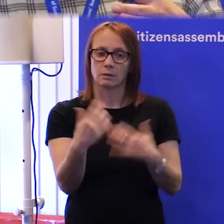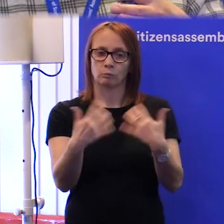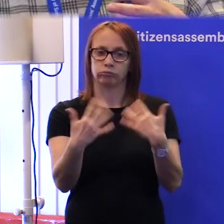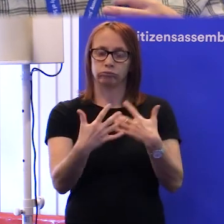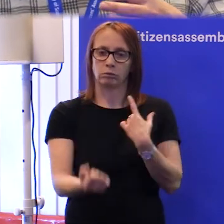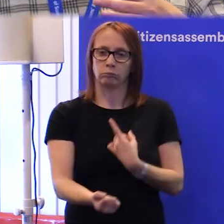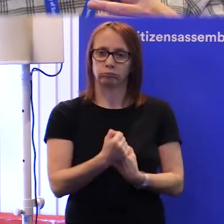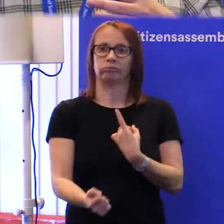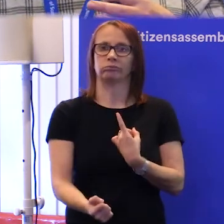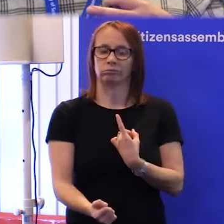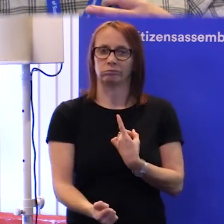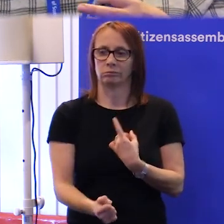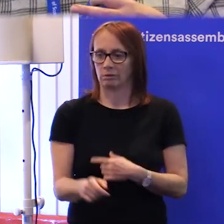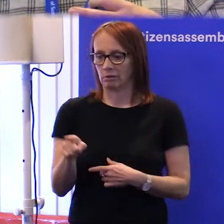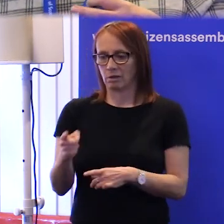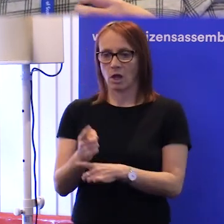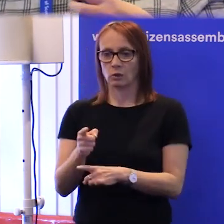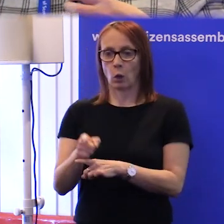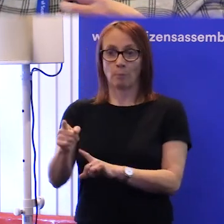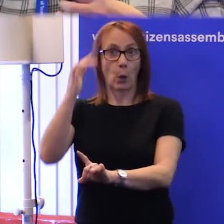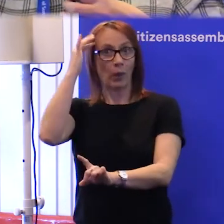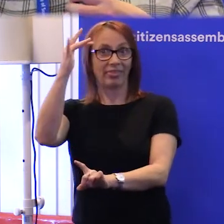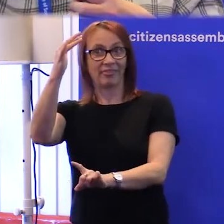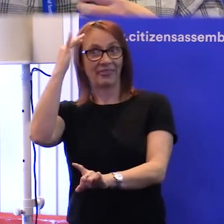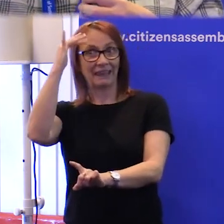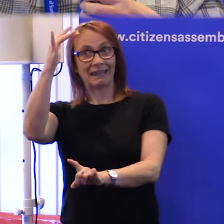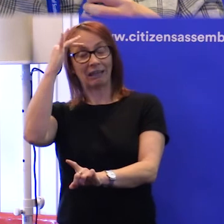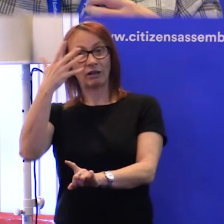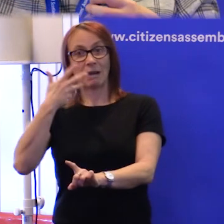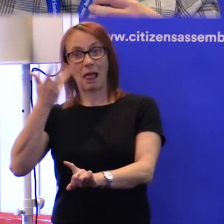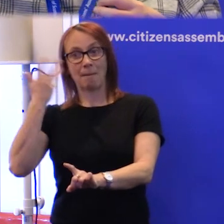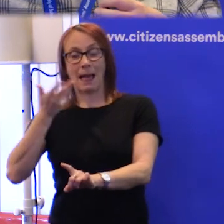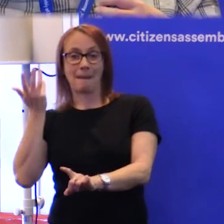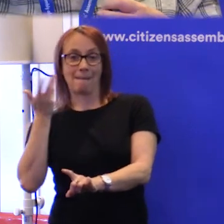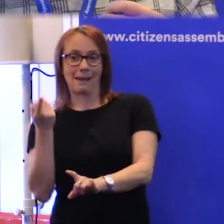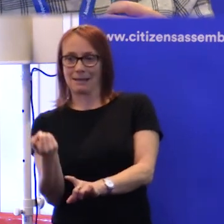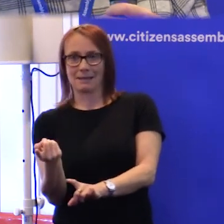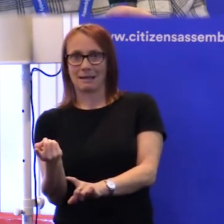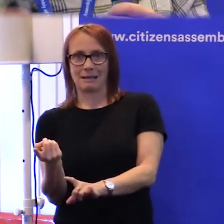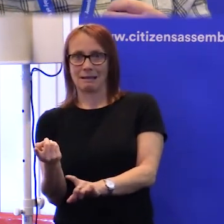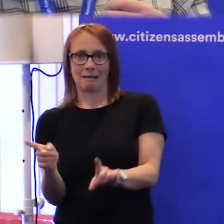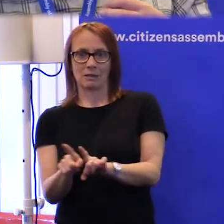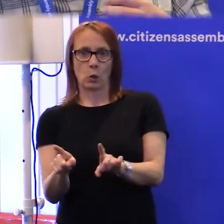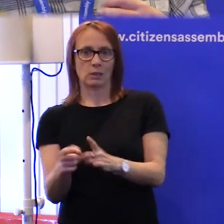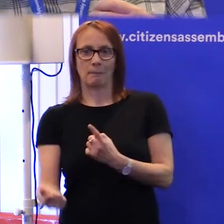makes more sense than someone talking about although theoretically I heard from my mate that somebody else had this thing happen to them so these are some